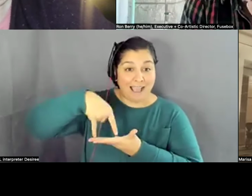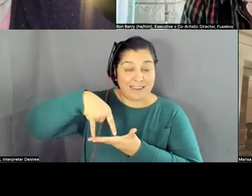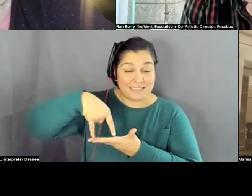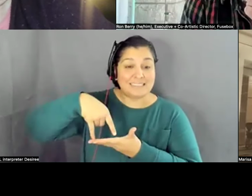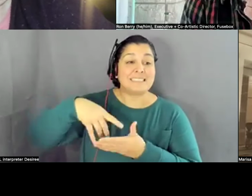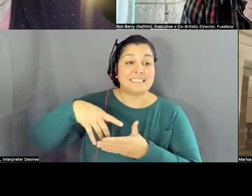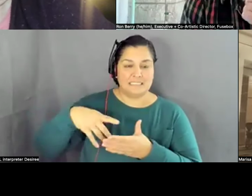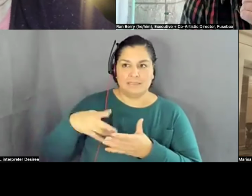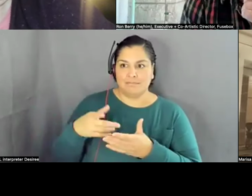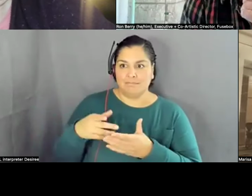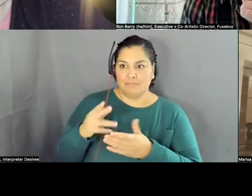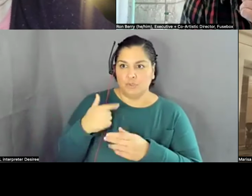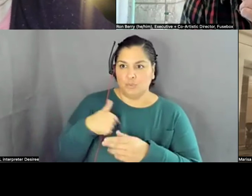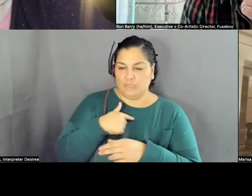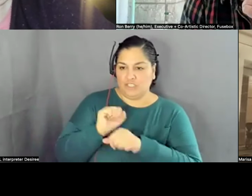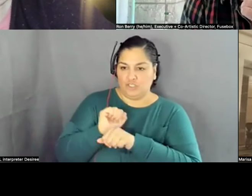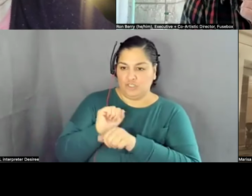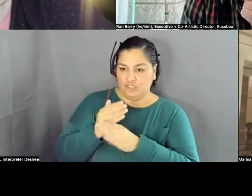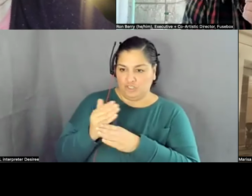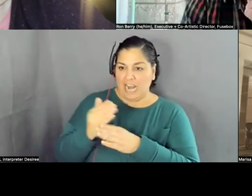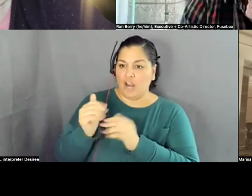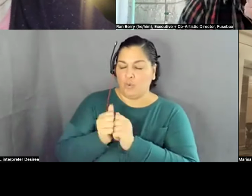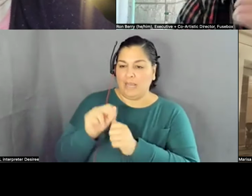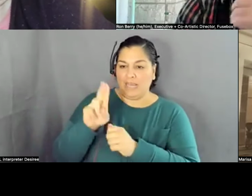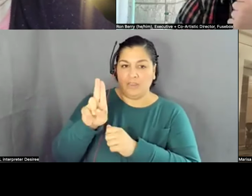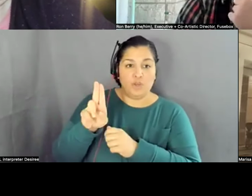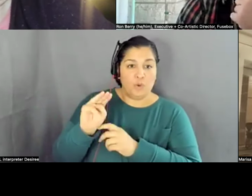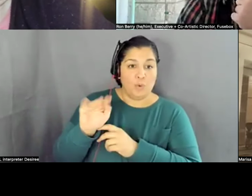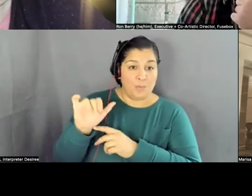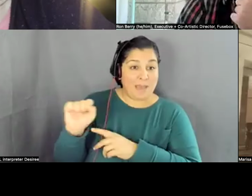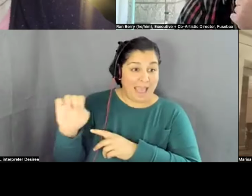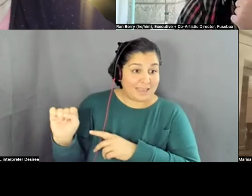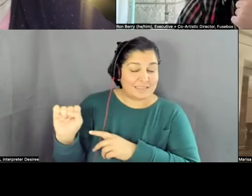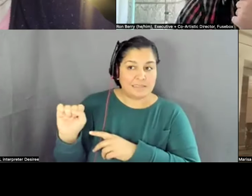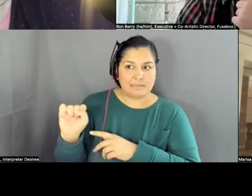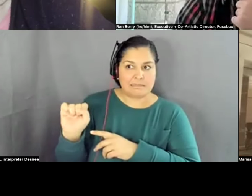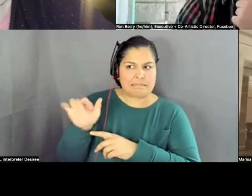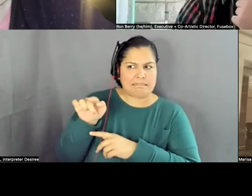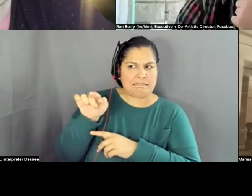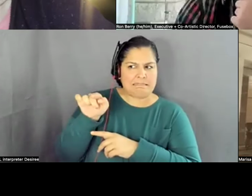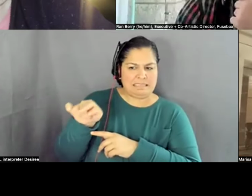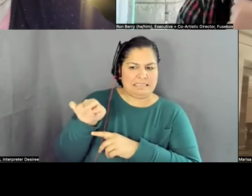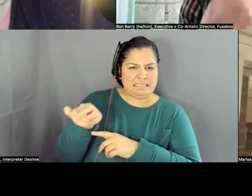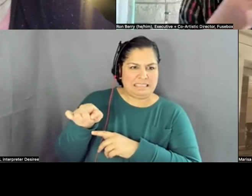the UMass powers that be took them down, and then the students put them back up.